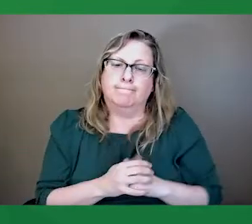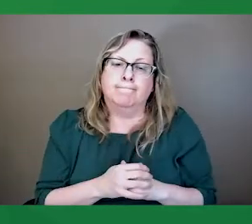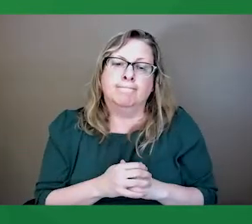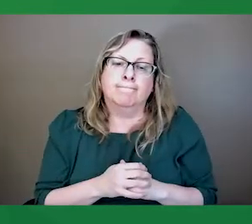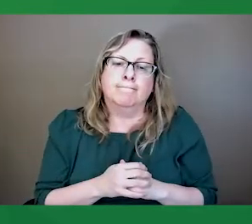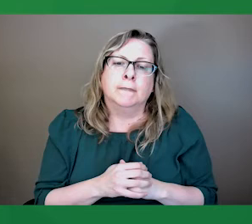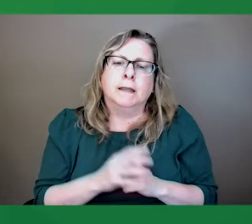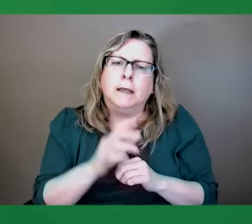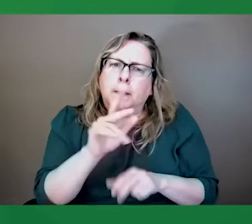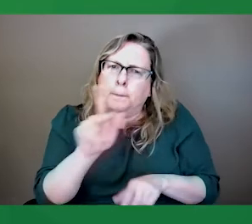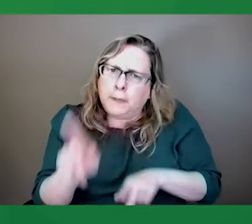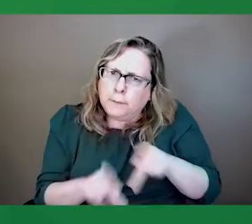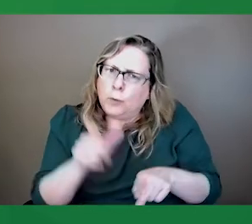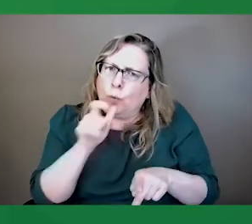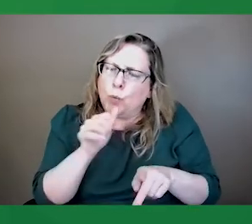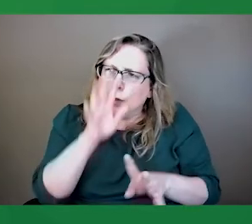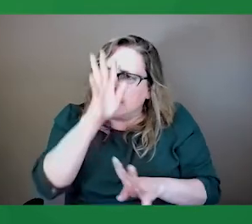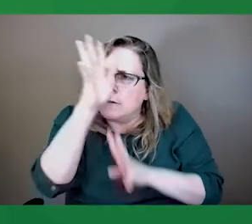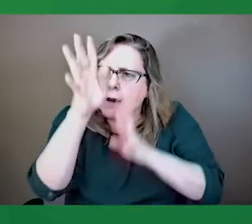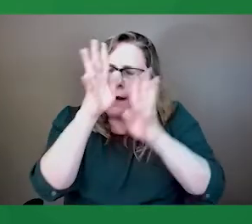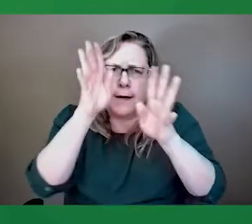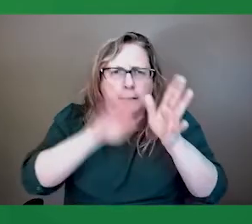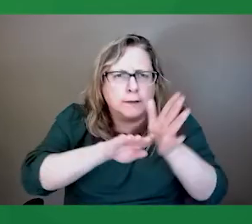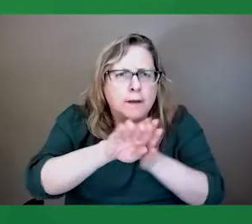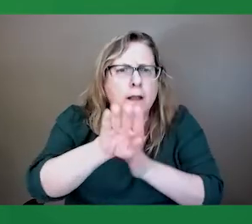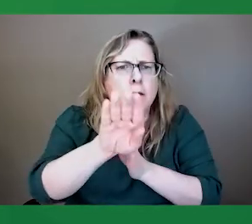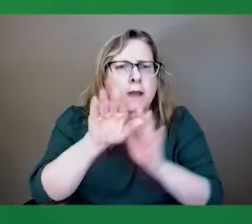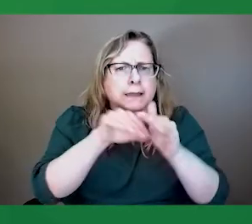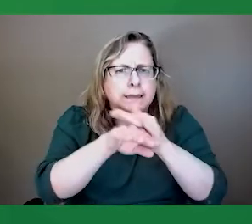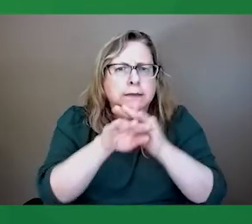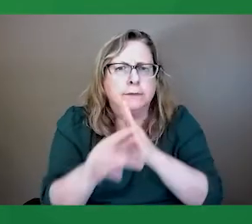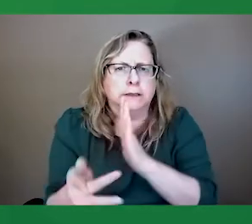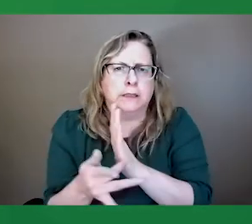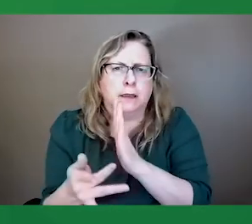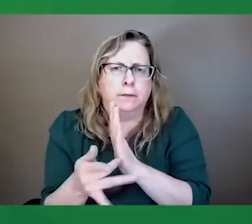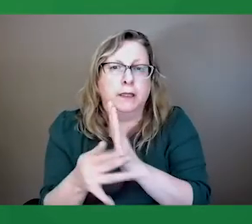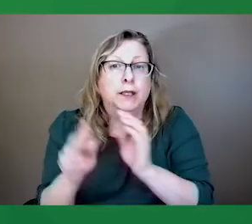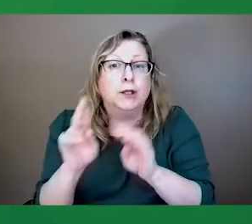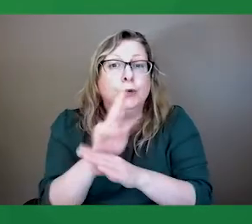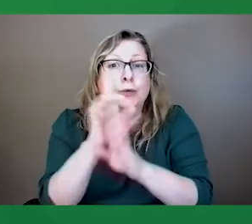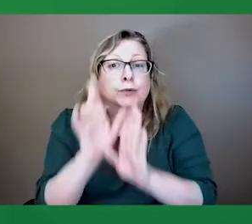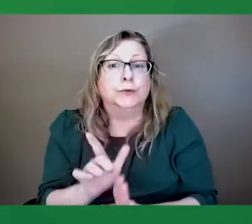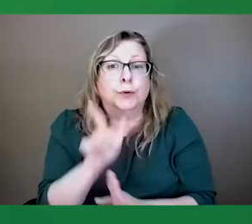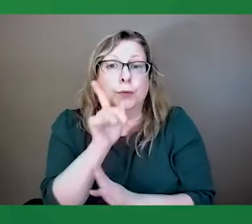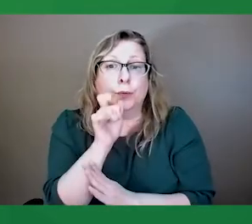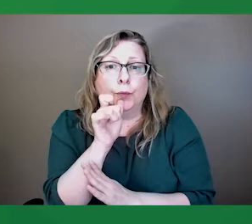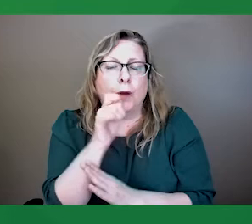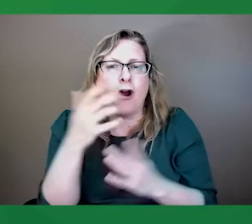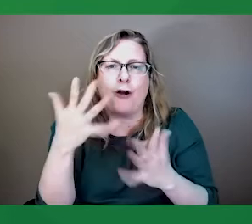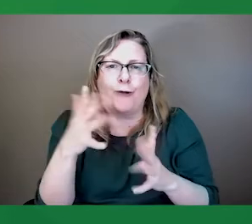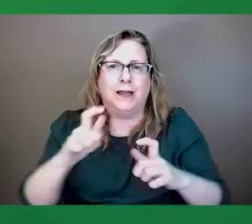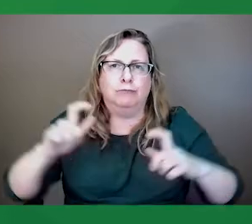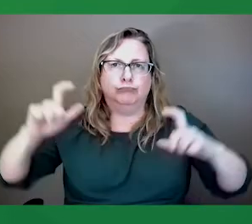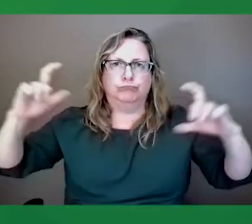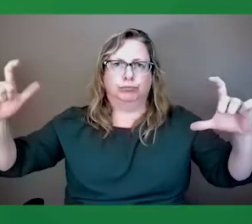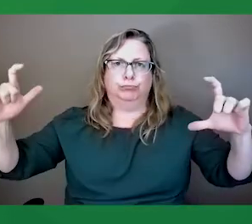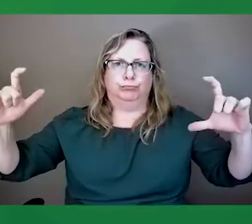people who are creating accessibility technology, for them, the use case starts from the very outer edges.